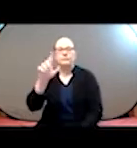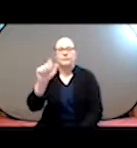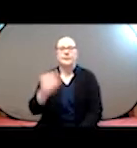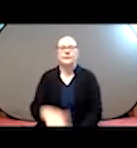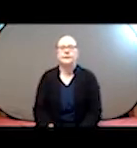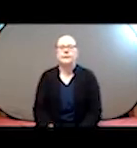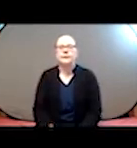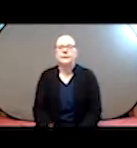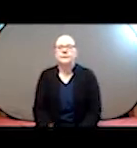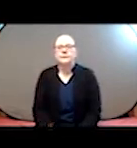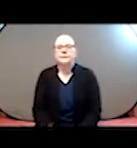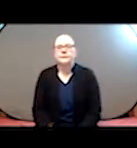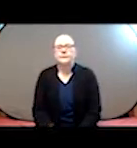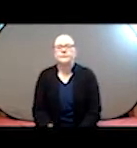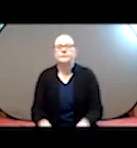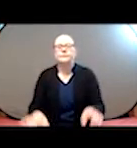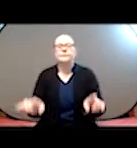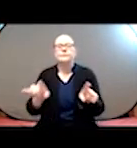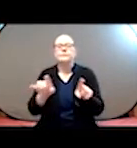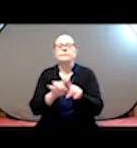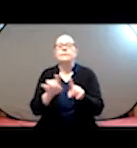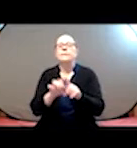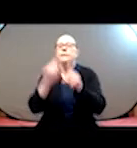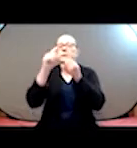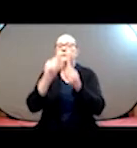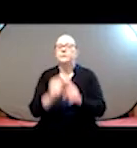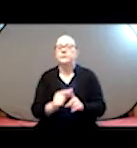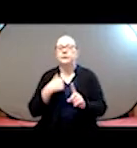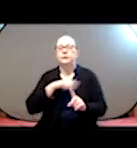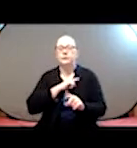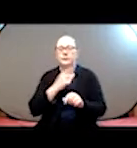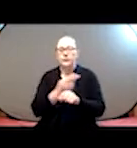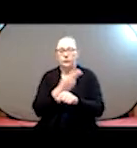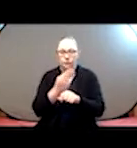So let's go and also look at the the terminology that we use we hear lots of words that are used